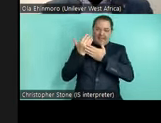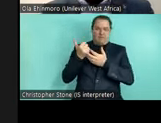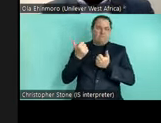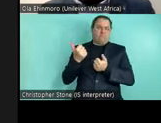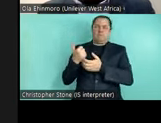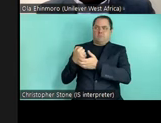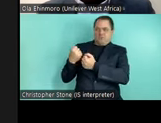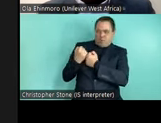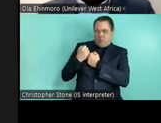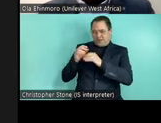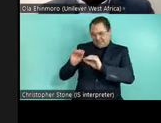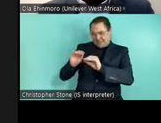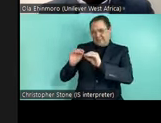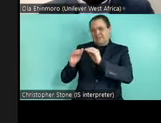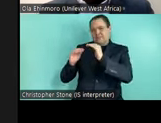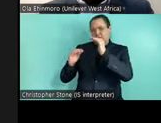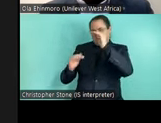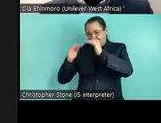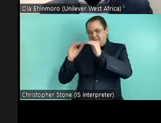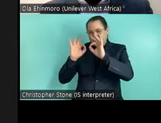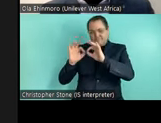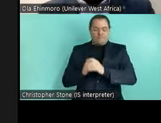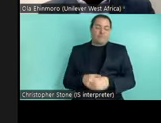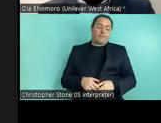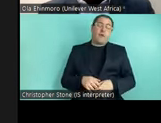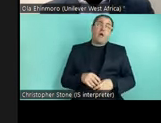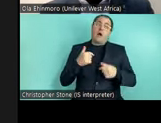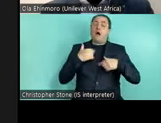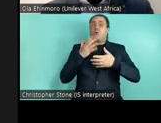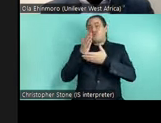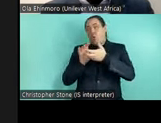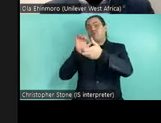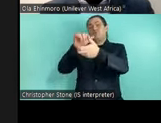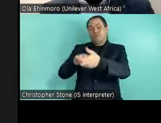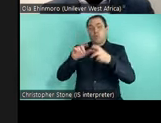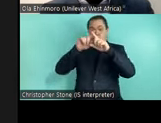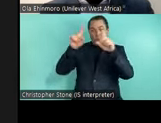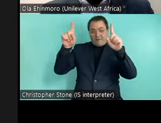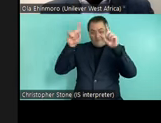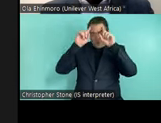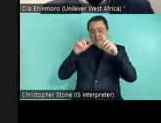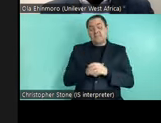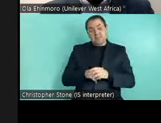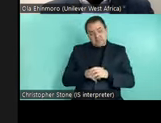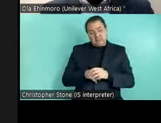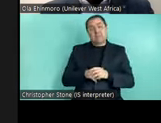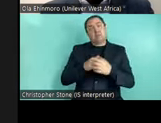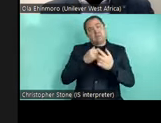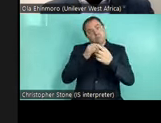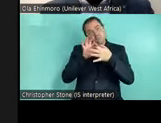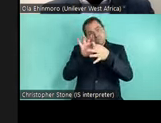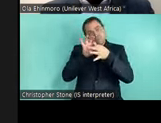universities, you know, specific areas in the universities that focus on people with